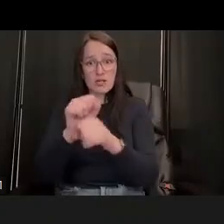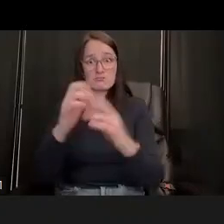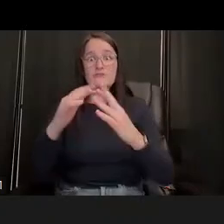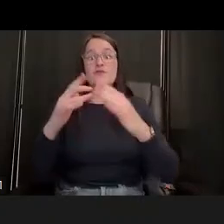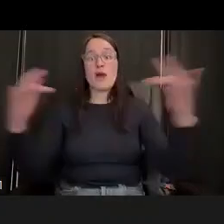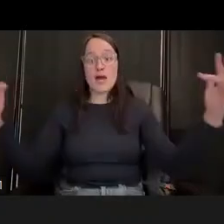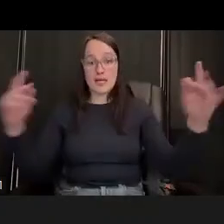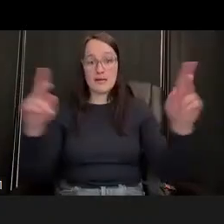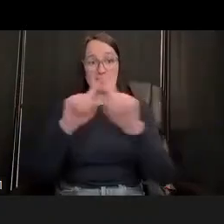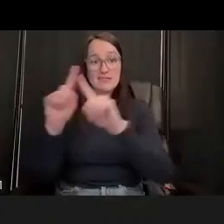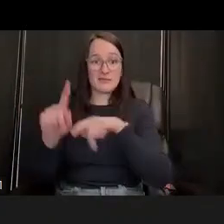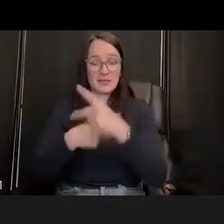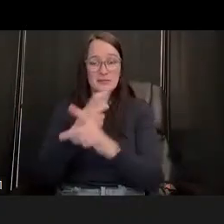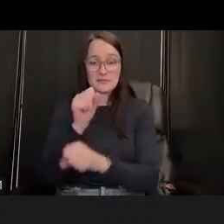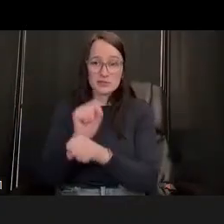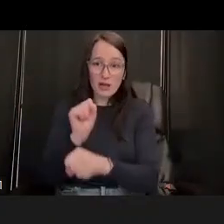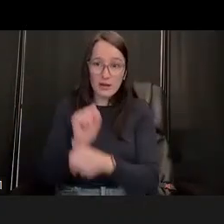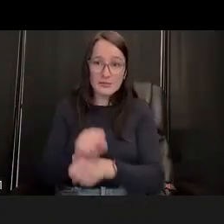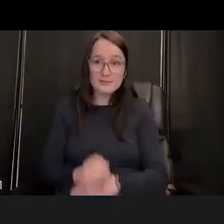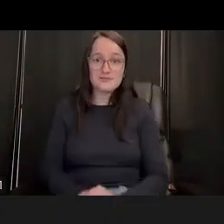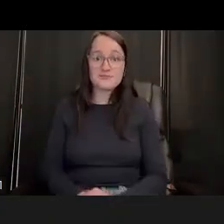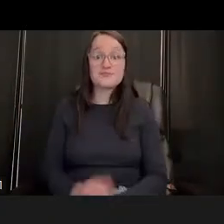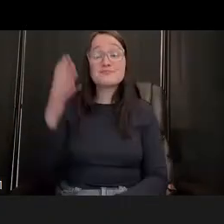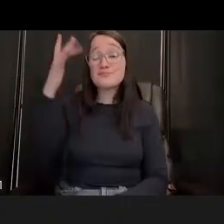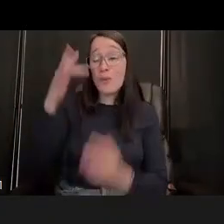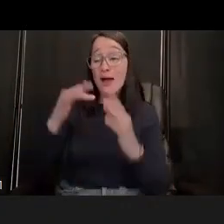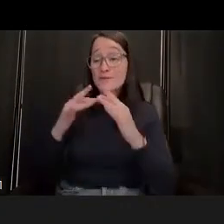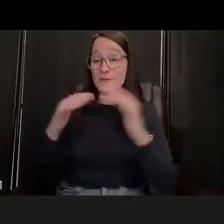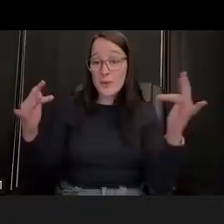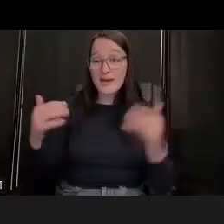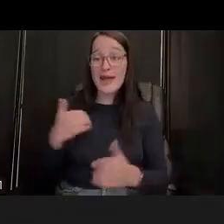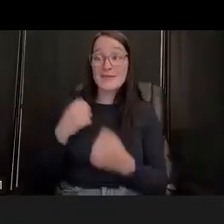fact that we have so many supplier companies that have leaned in and said yes, we would like to hire